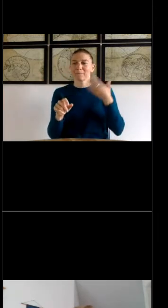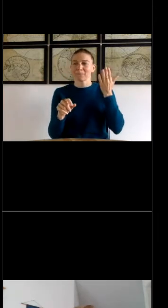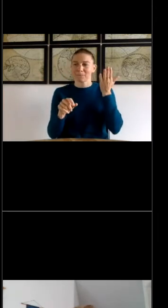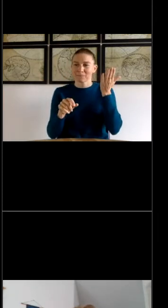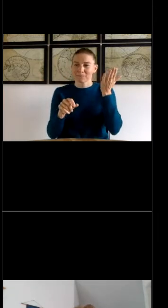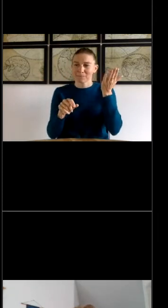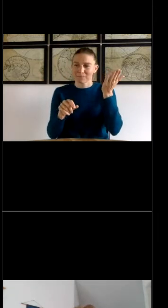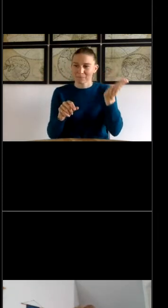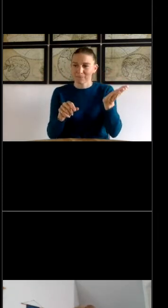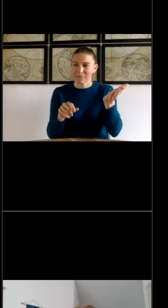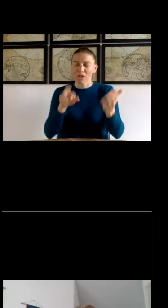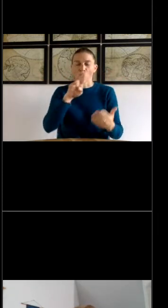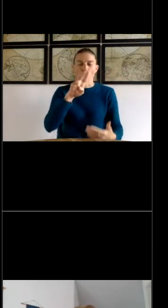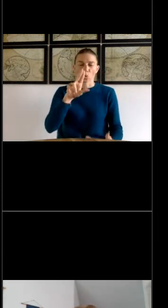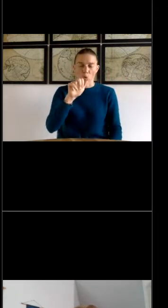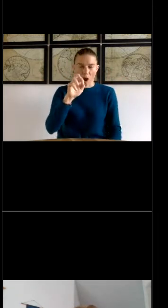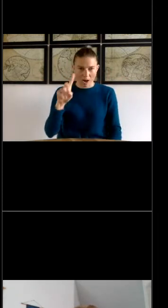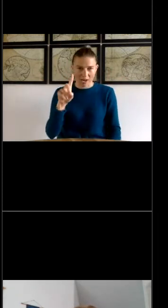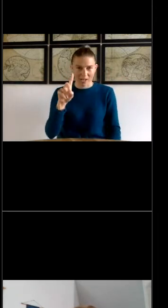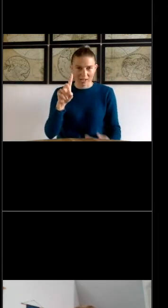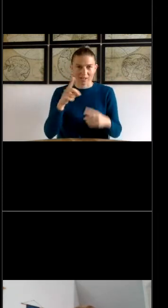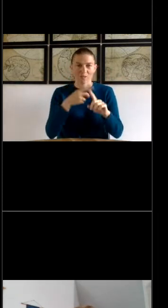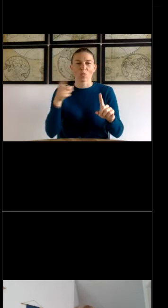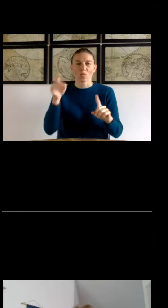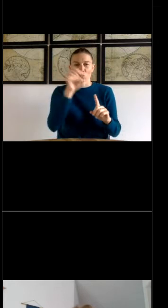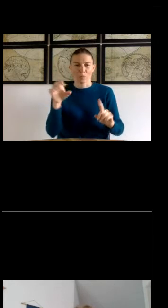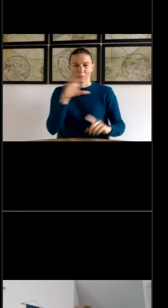Ruard, please go ahead, the floor is yours.